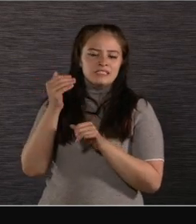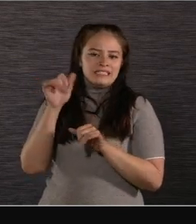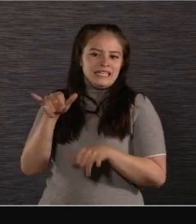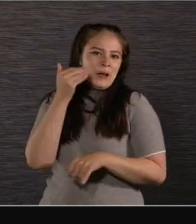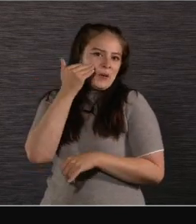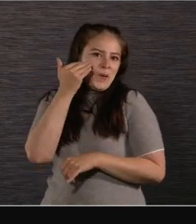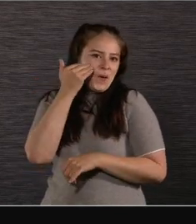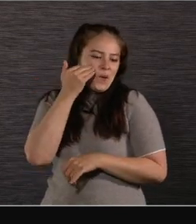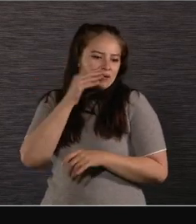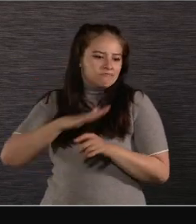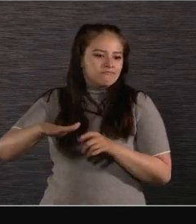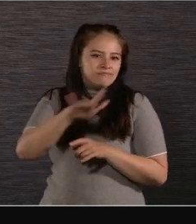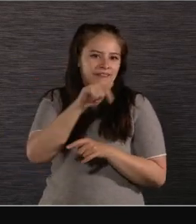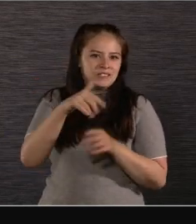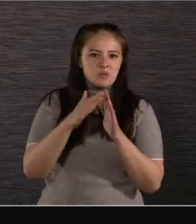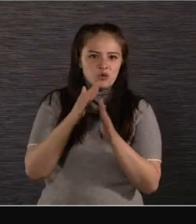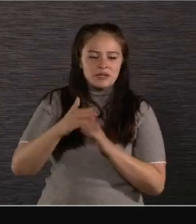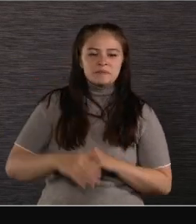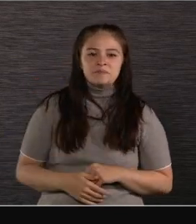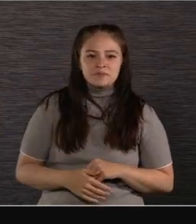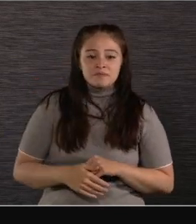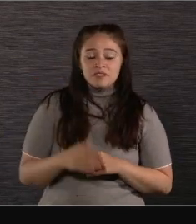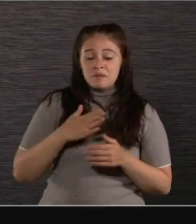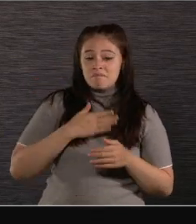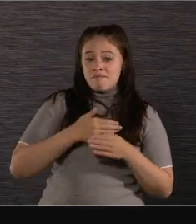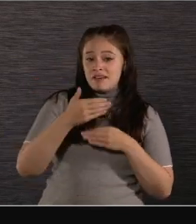Our objective on this next project was to use it as an all